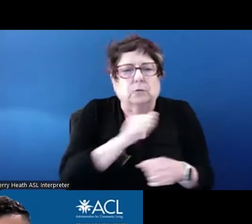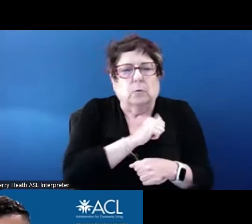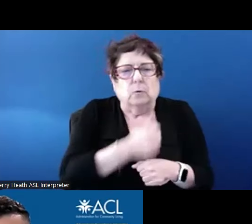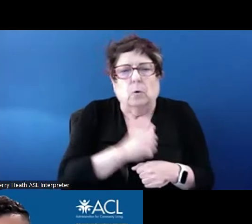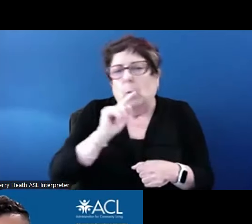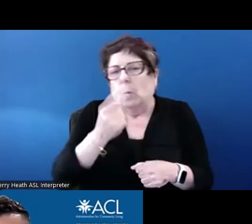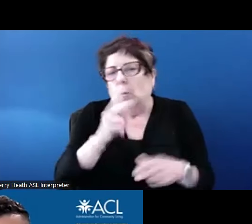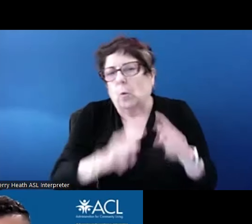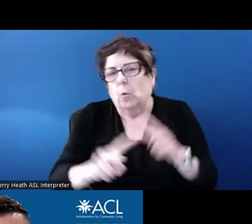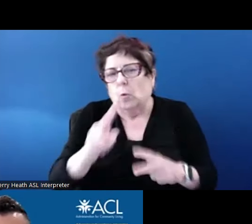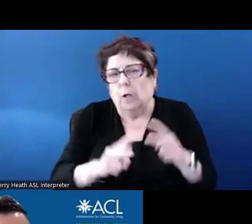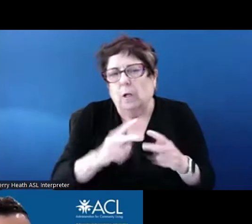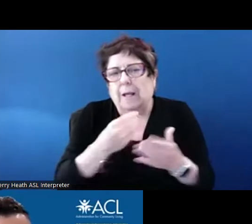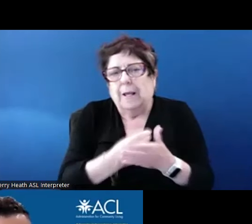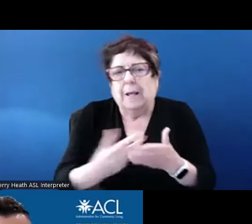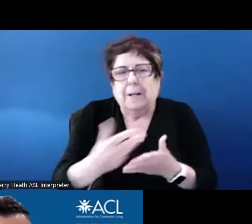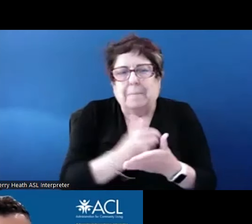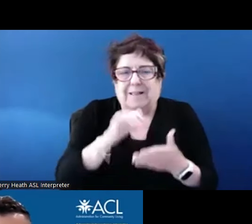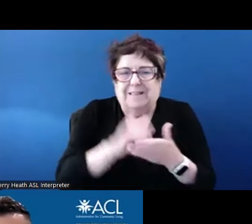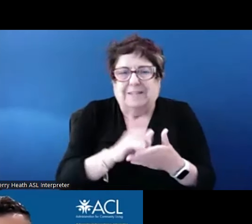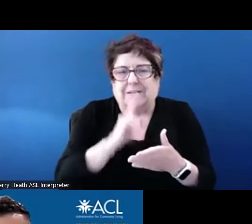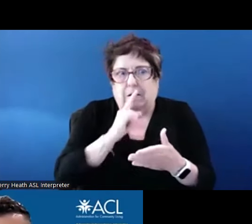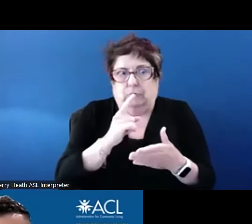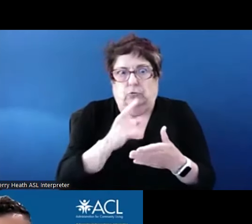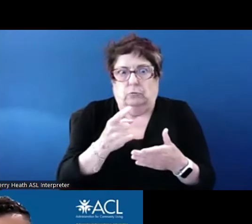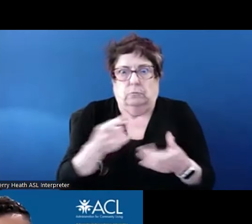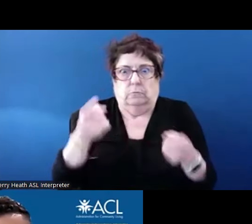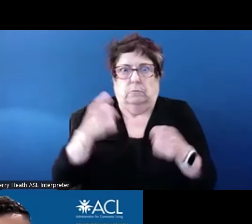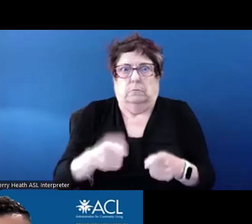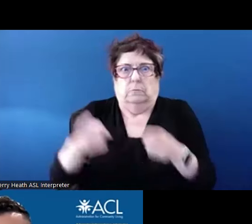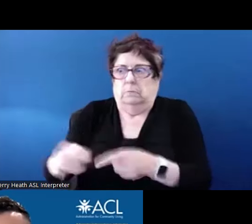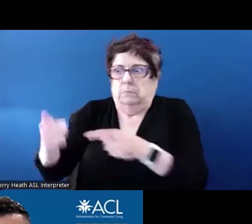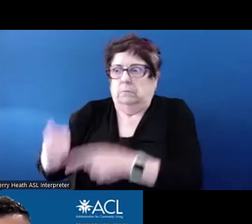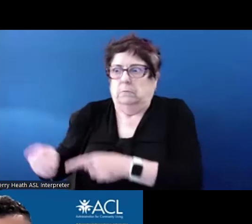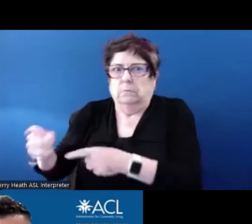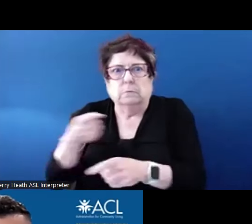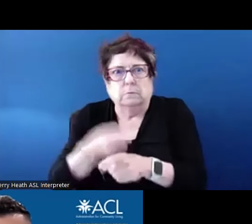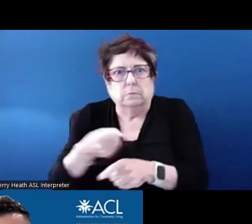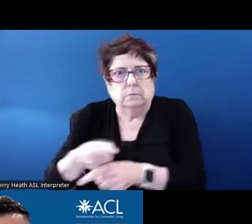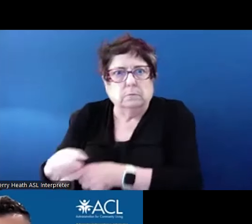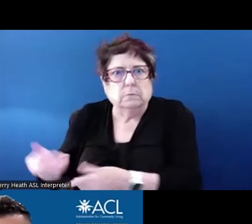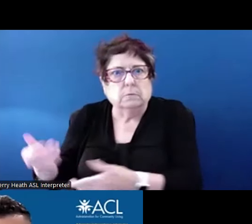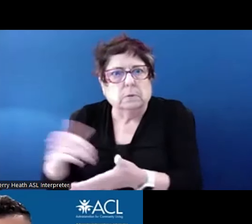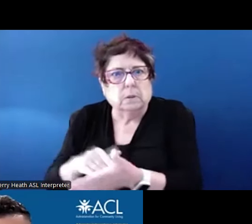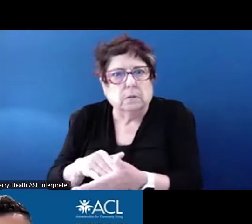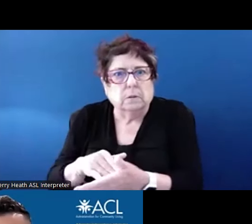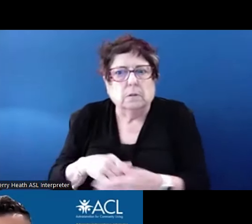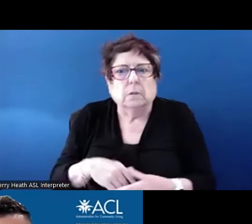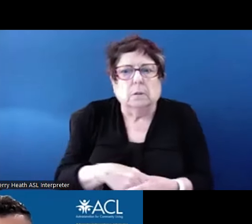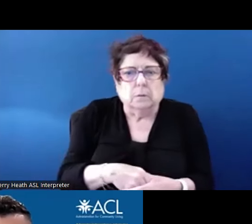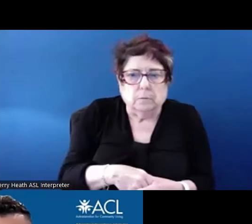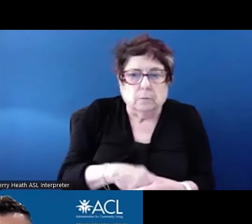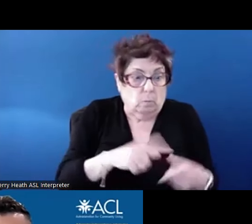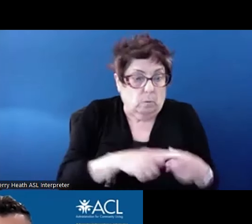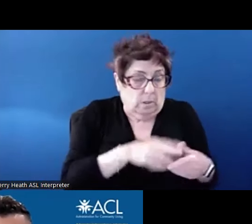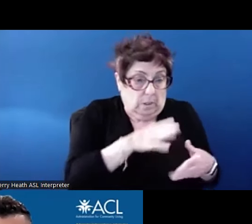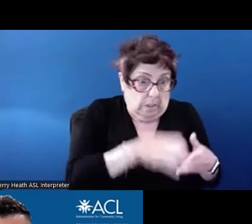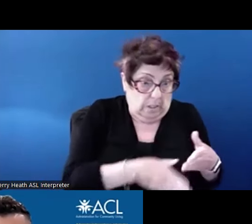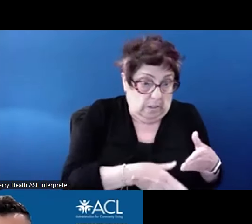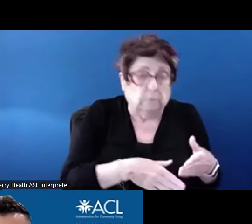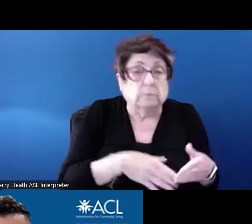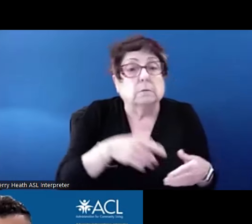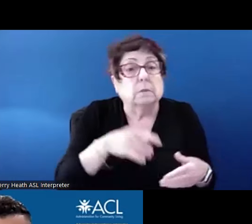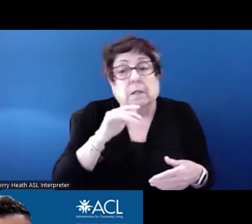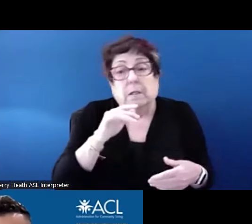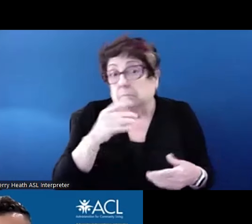recurring. If it has an end date it is no longer considered income so that person is eligible for a